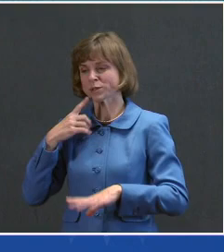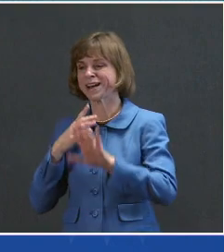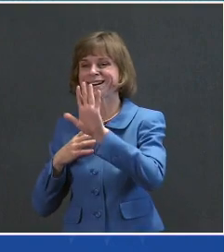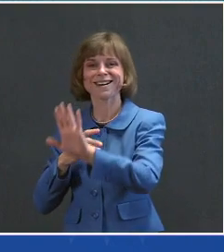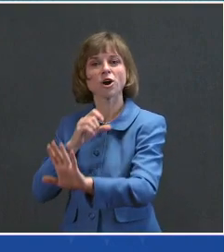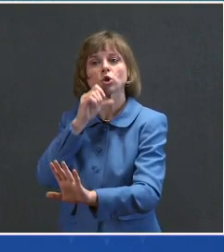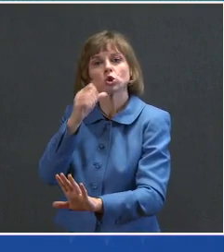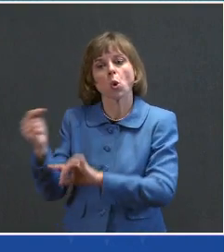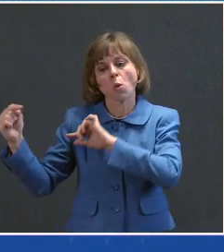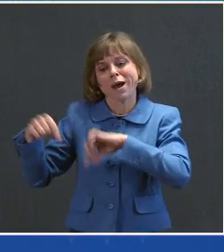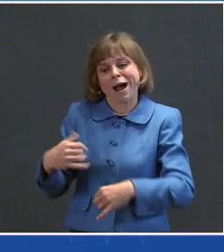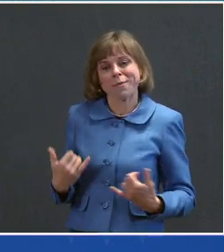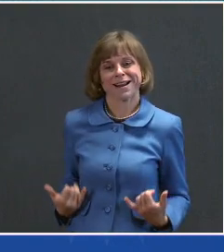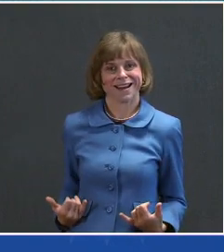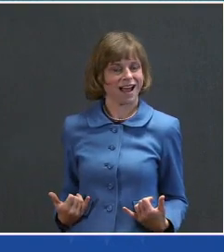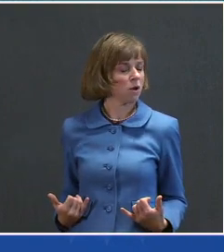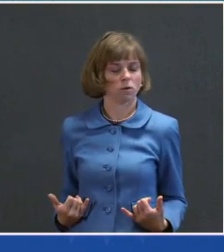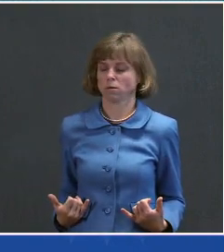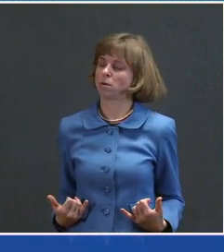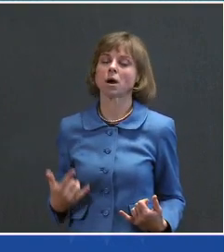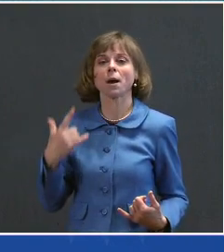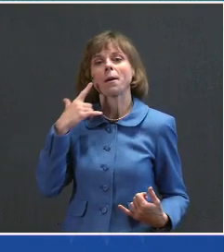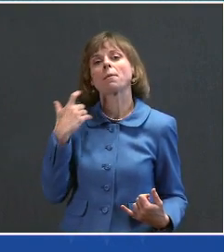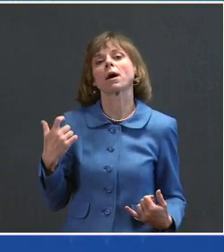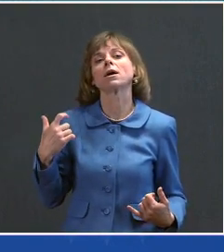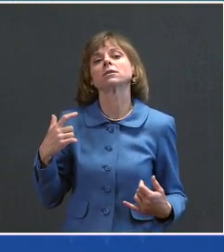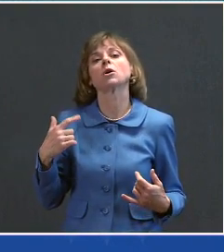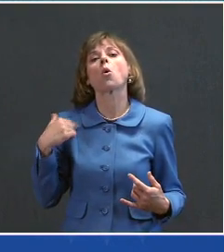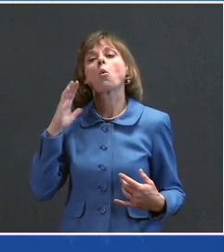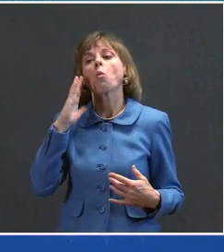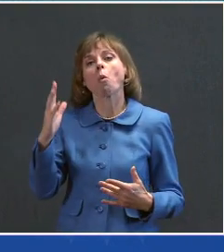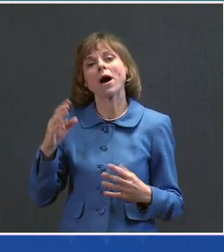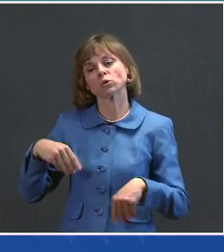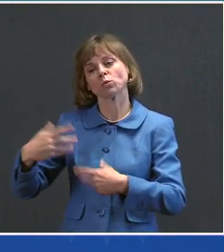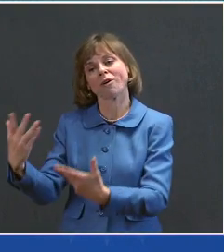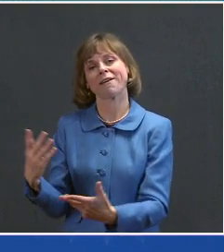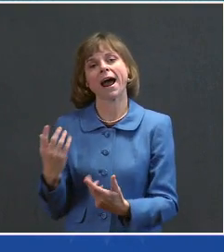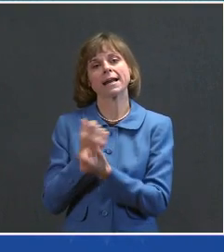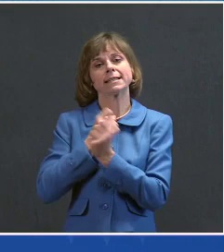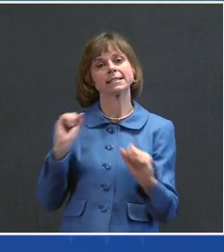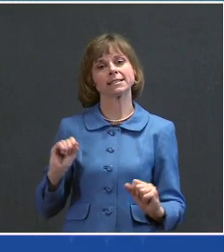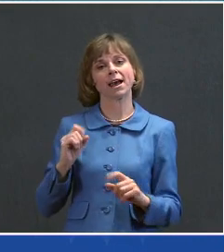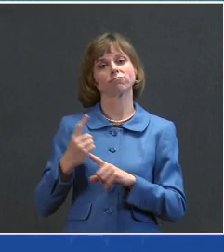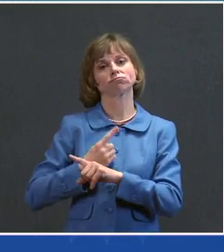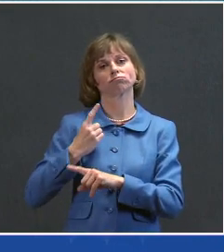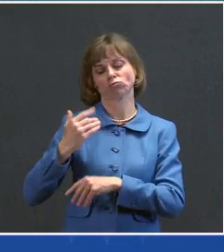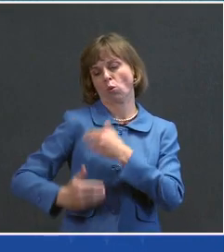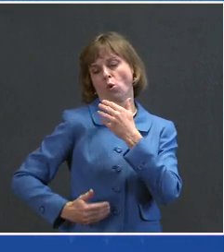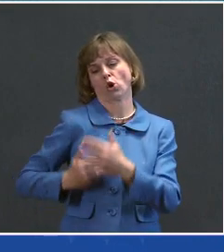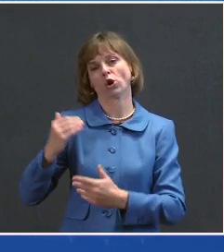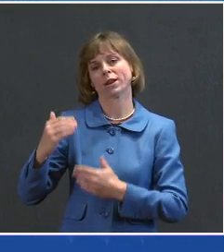because we'll be able to deliver a safe and orderly process to them as quickly as possible.'" So the message was, "Don't come now."